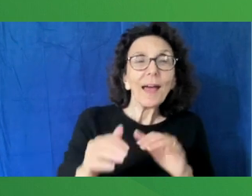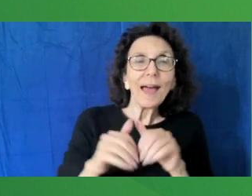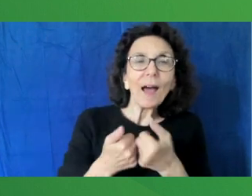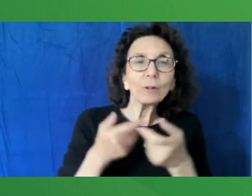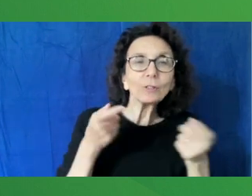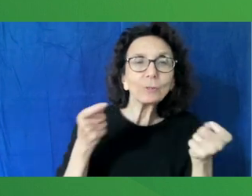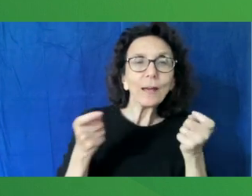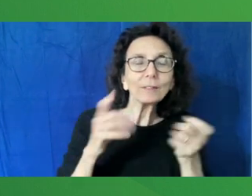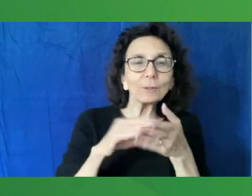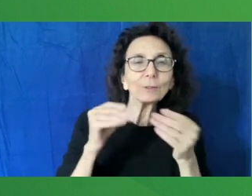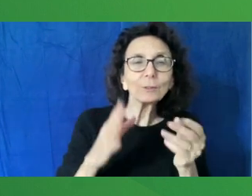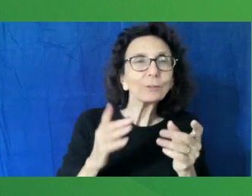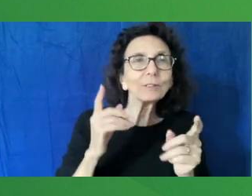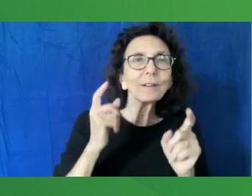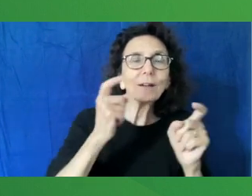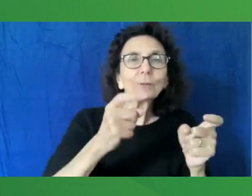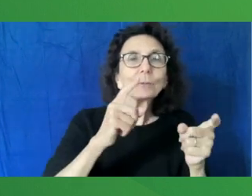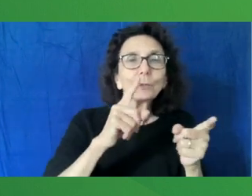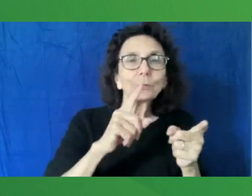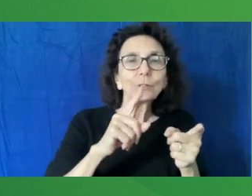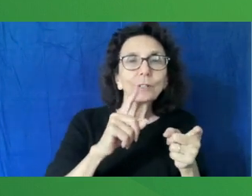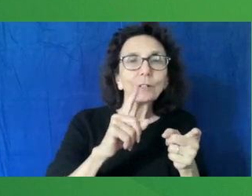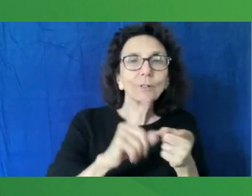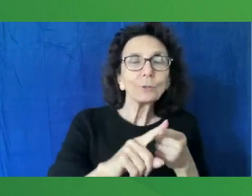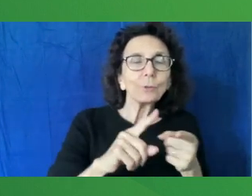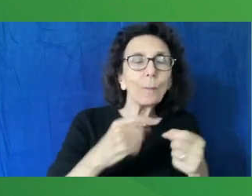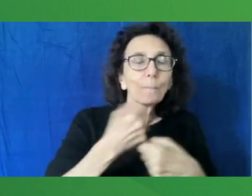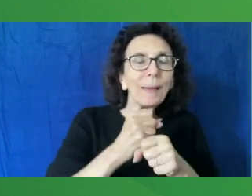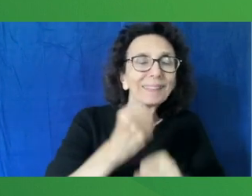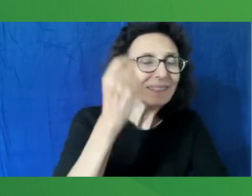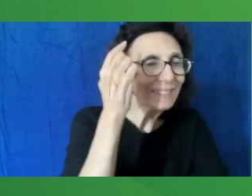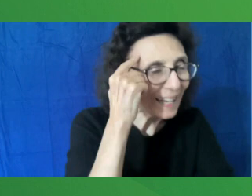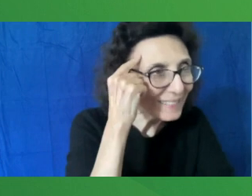sense making framework that lead to faulty assumptions?